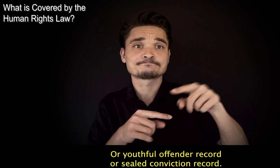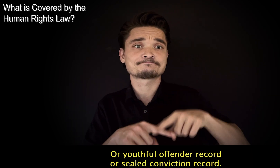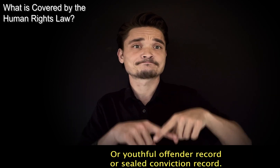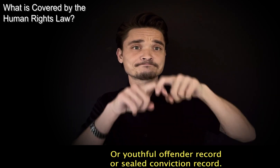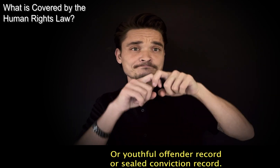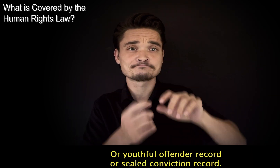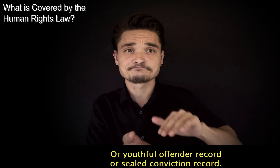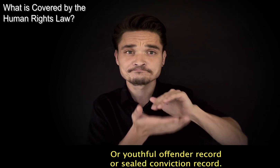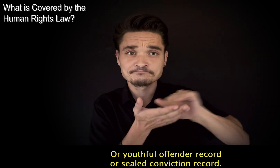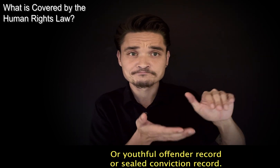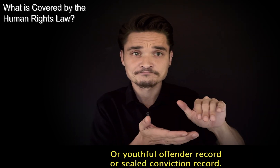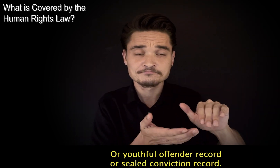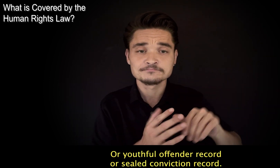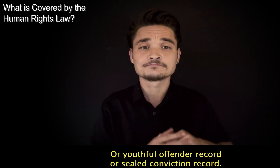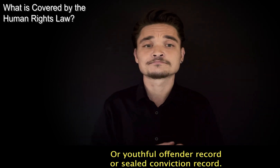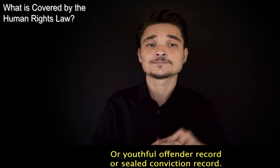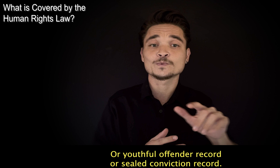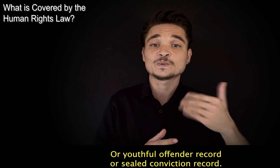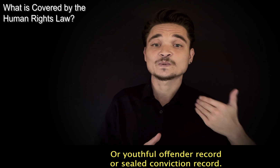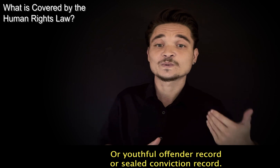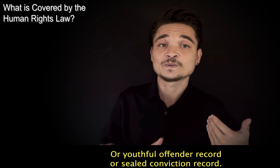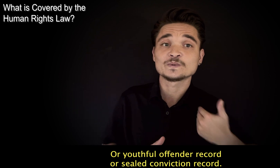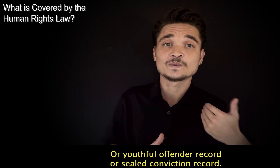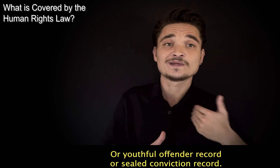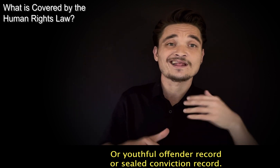Or youthful offender record or sealed conviction record.